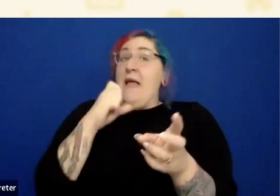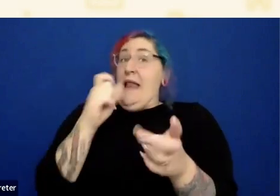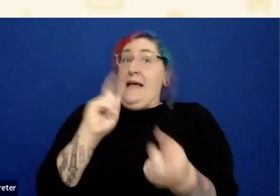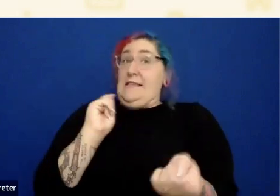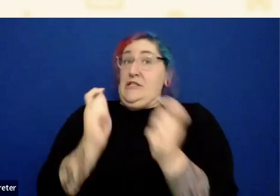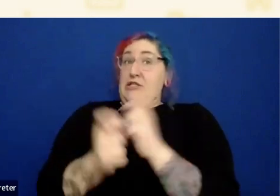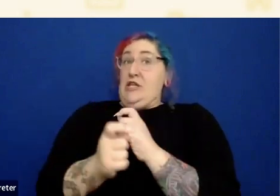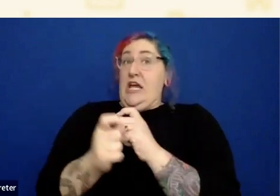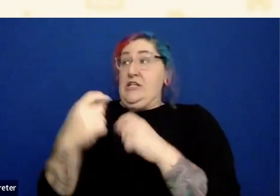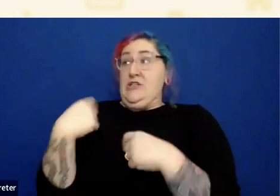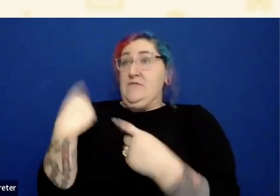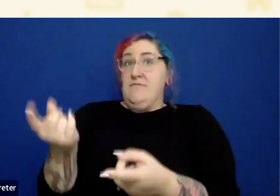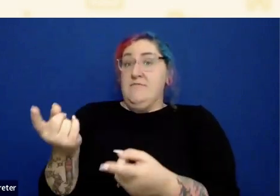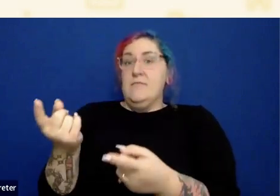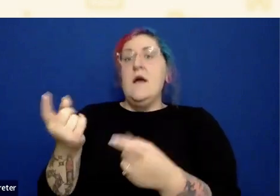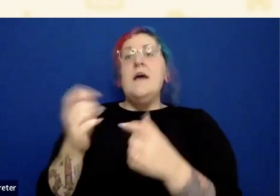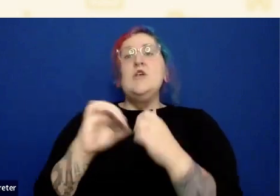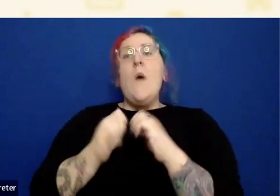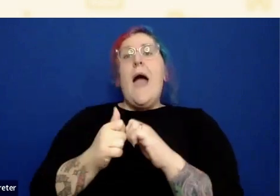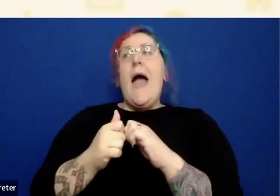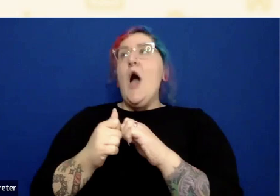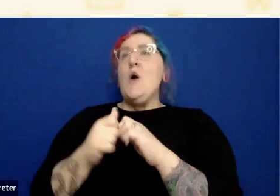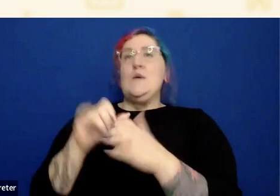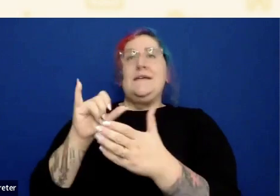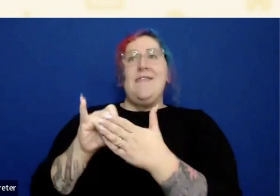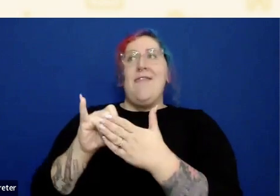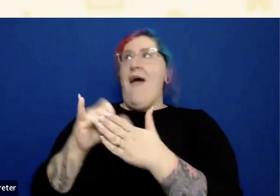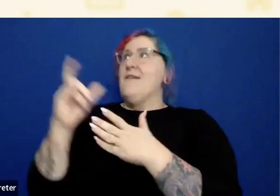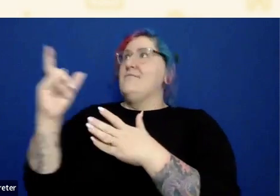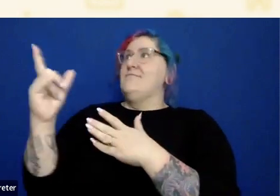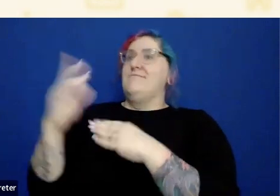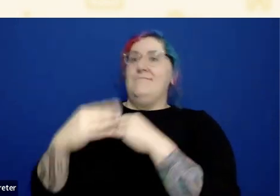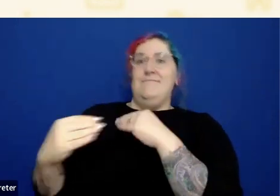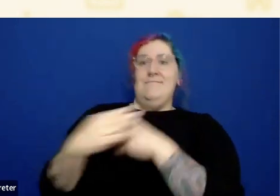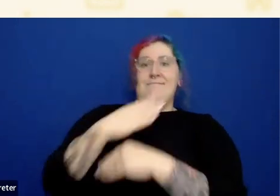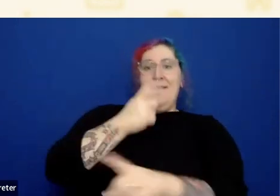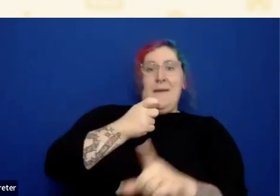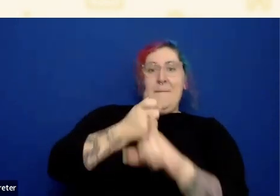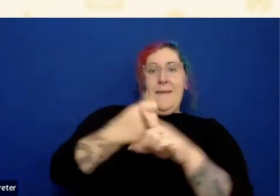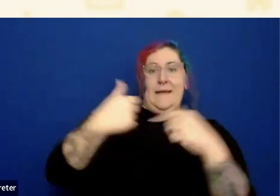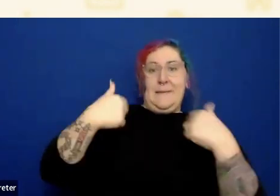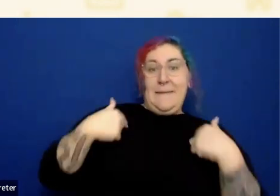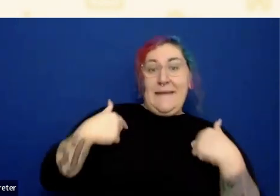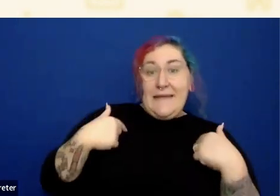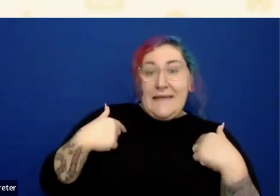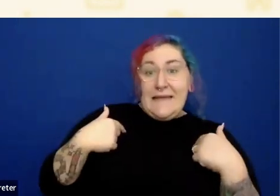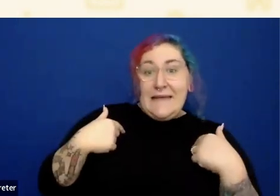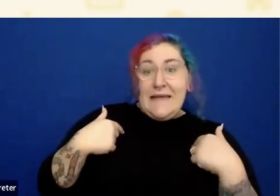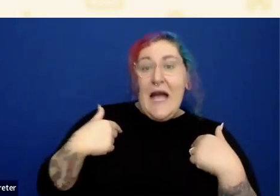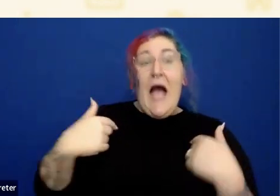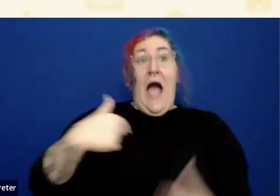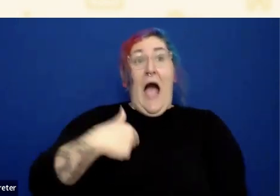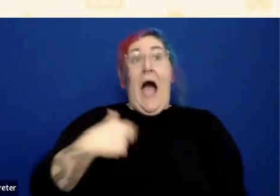And how that trickles down to me as an end user, as someone who's blind, who uses screen-reading software,